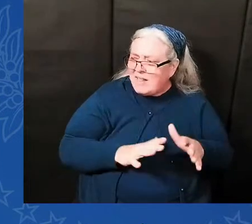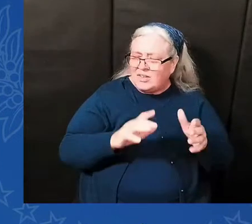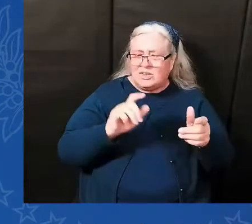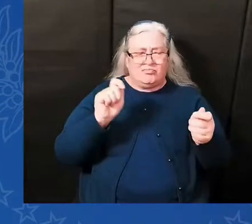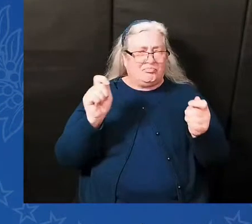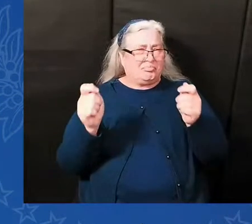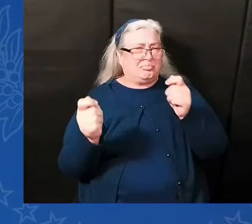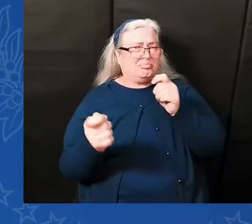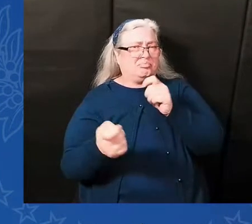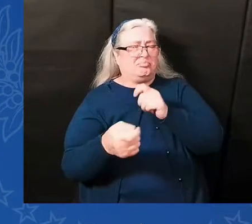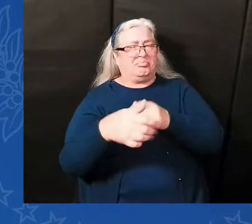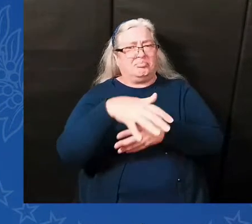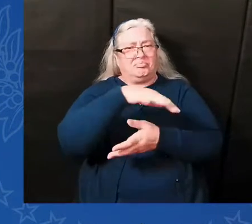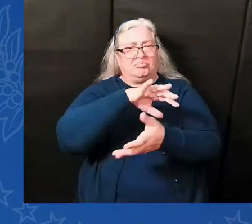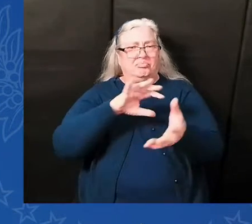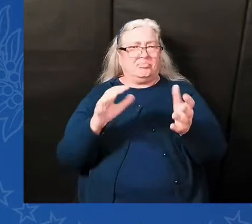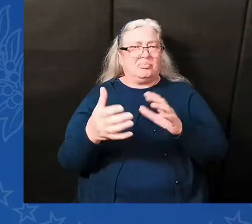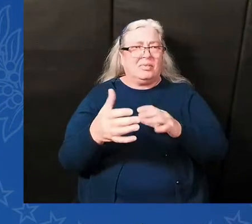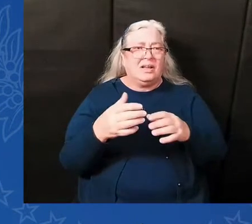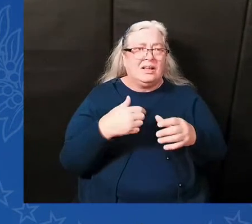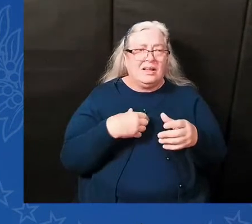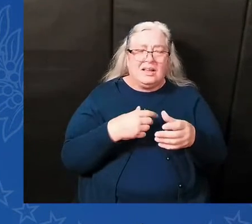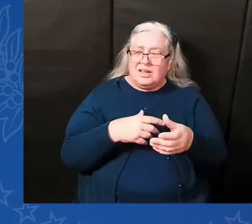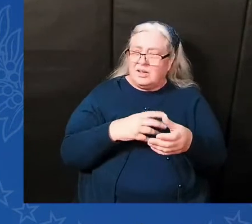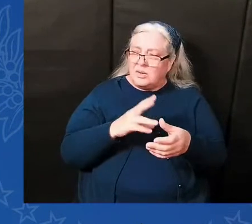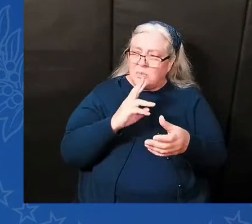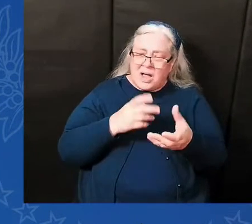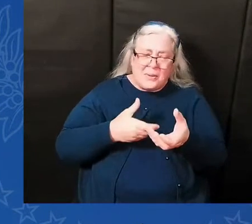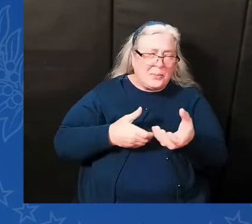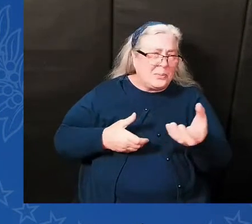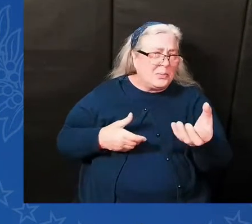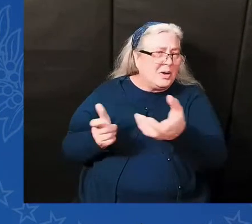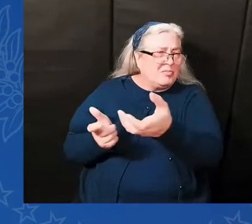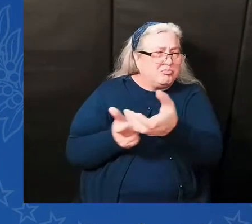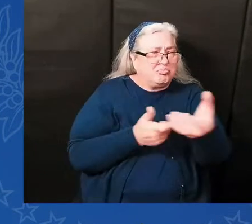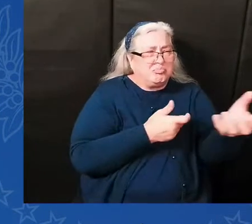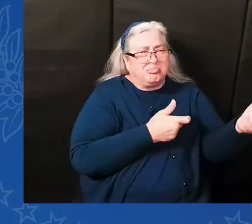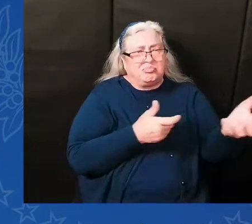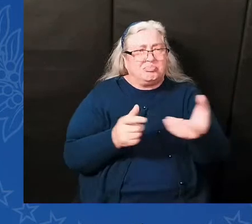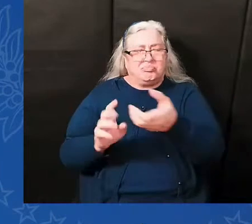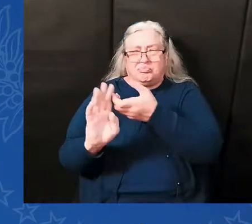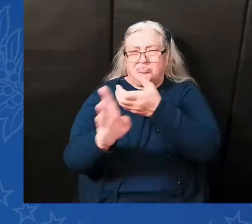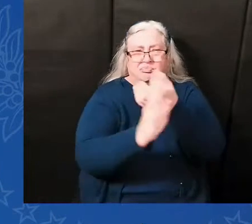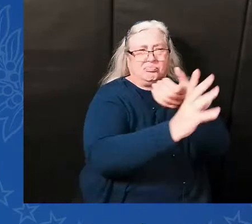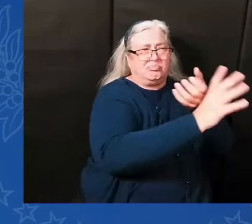to fight wildfires are facing wildfires head on now. And Jill and I just visited Maui